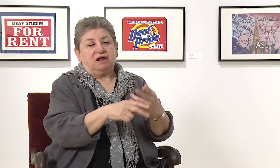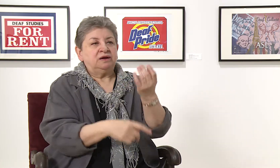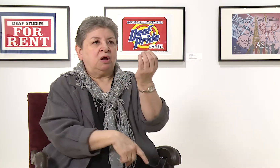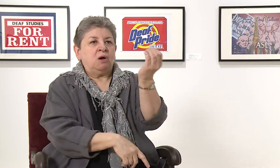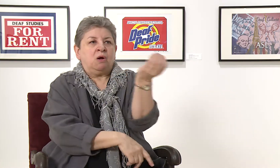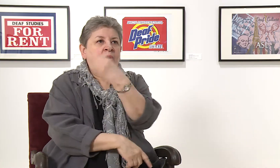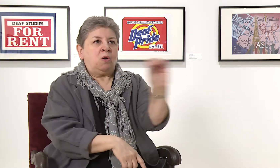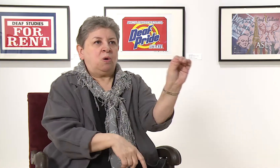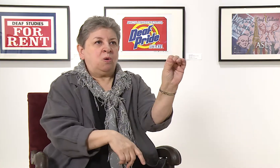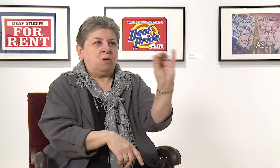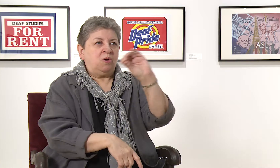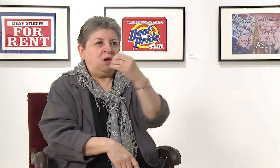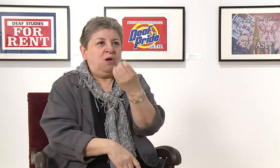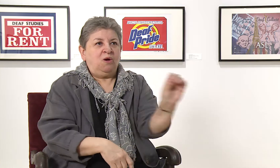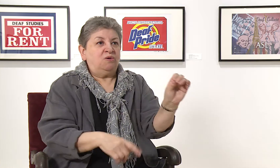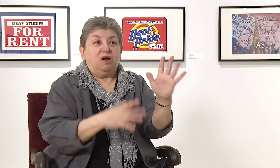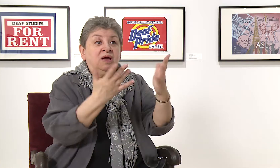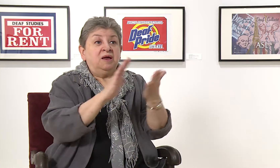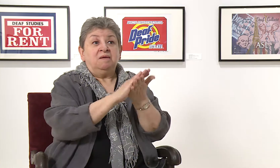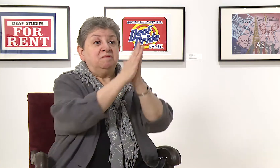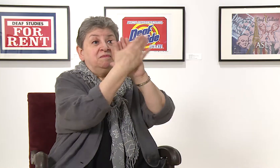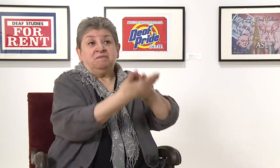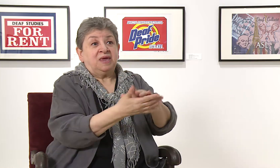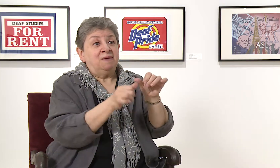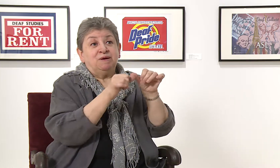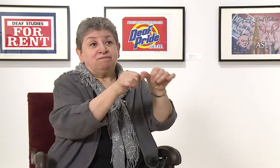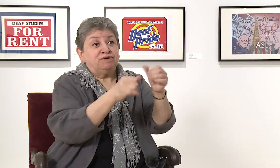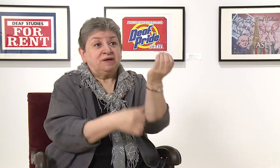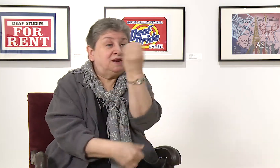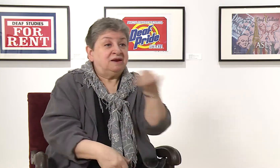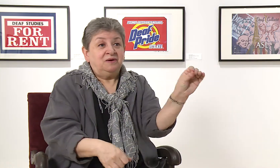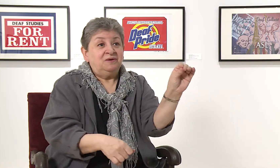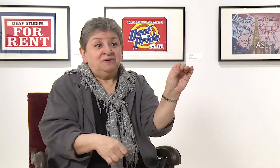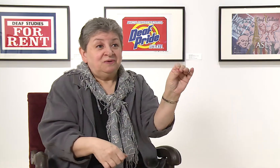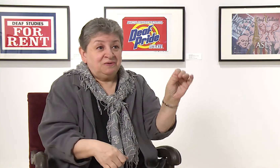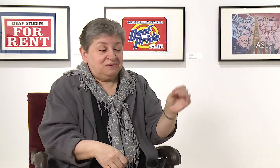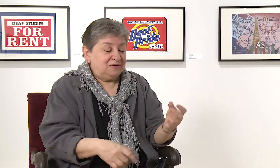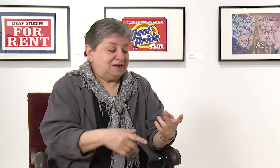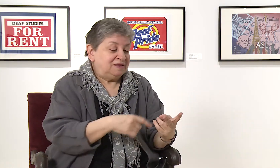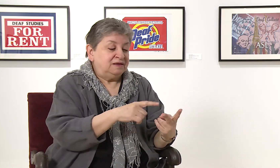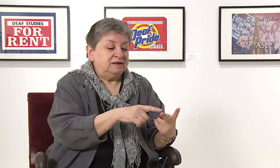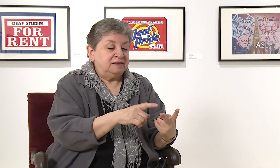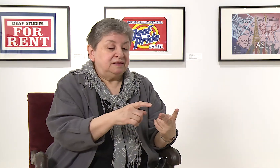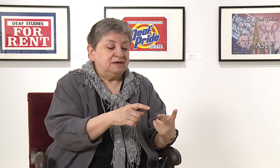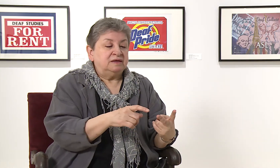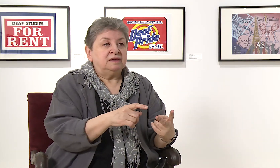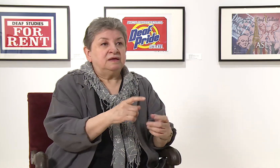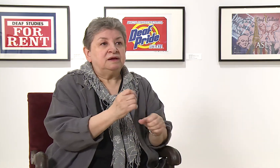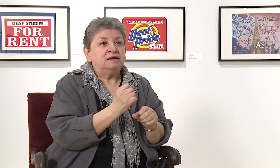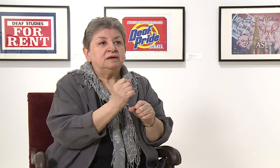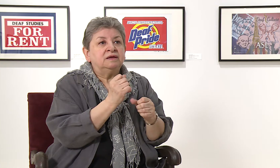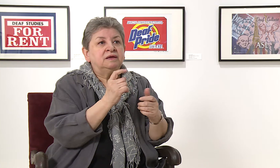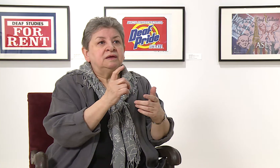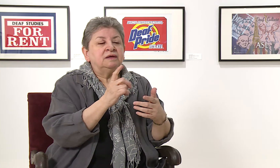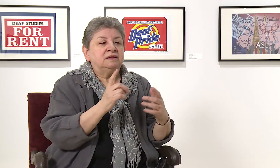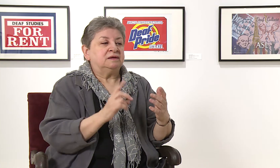just to put "OOO" as a placeholder, but it stuck. That was the name of our organization